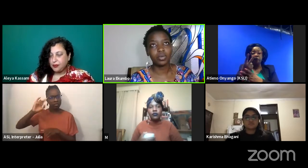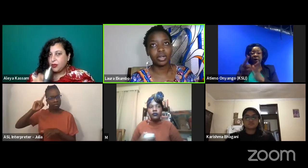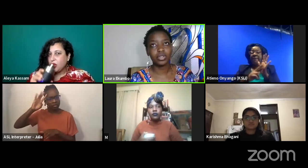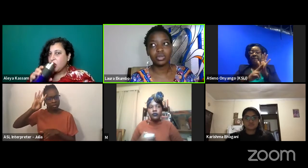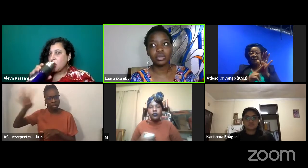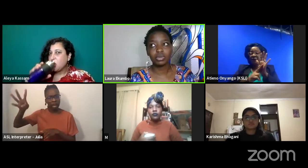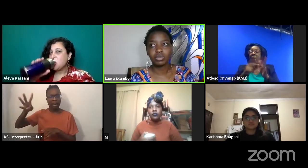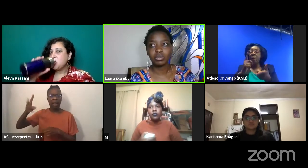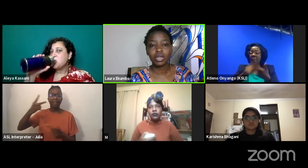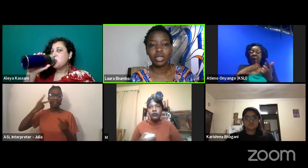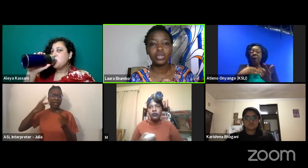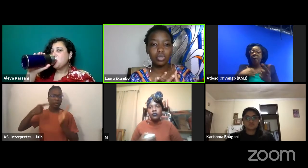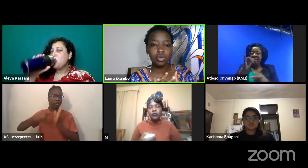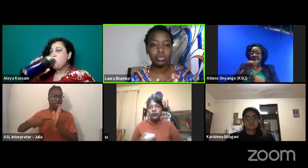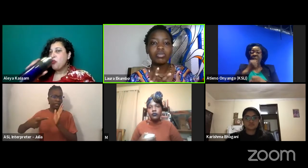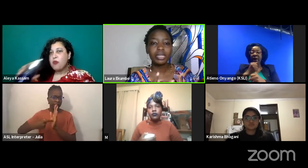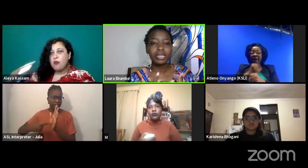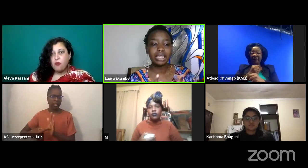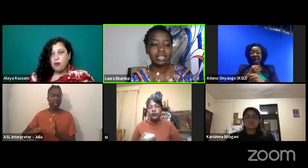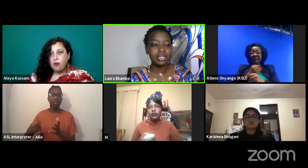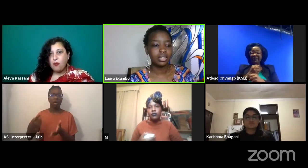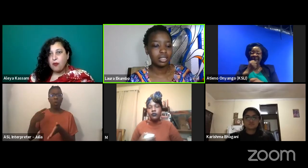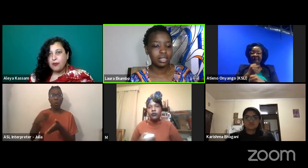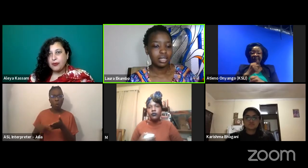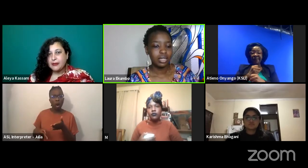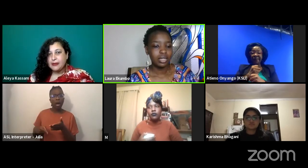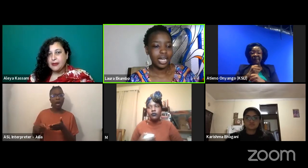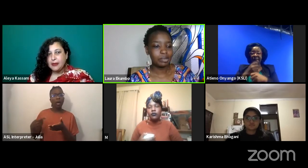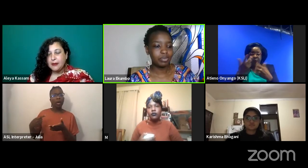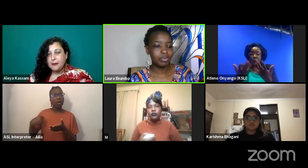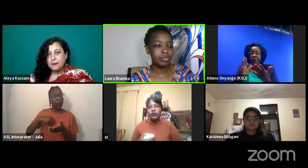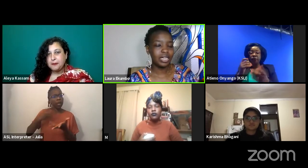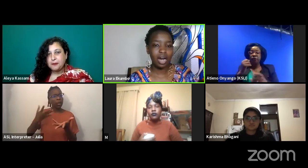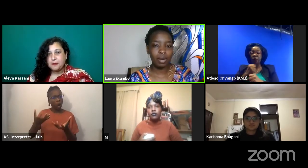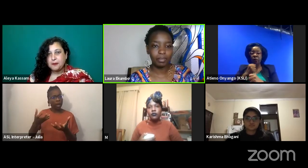that work to do be and become.